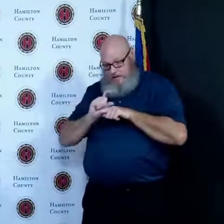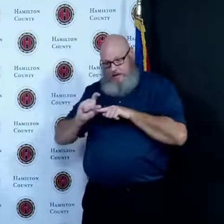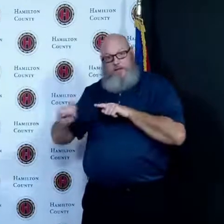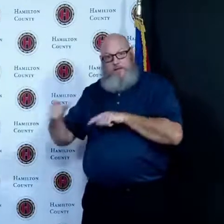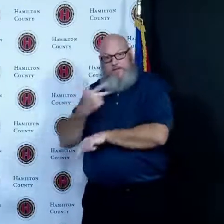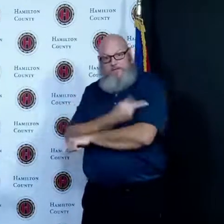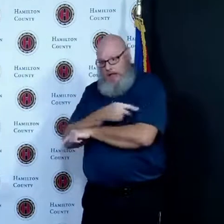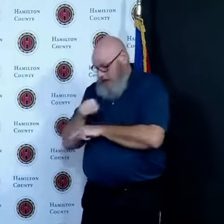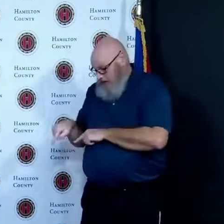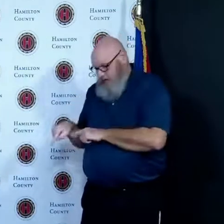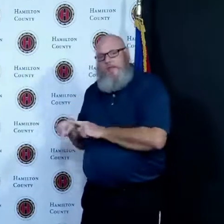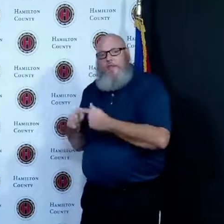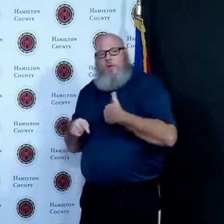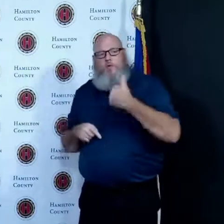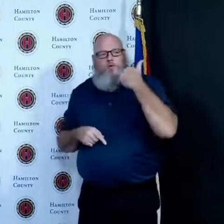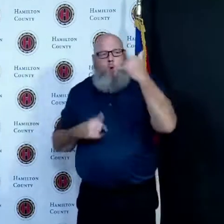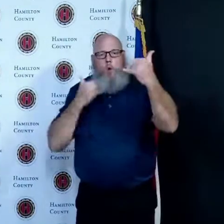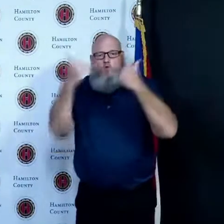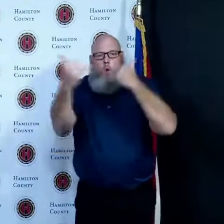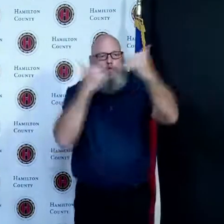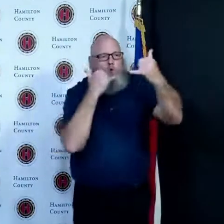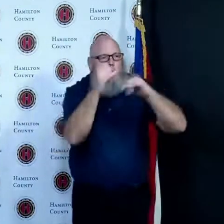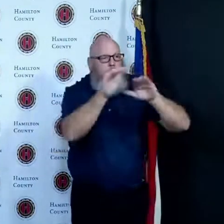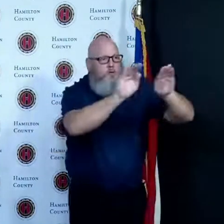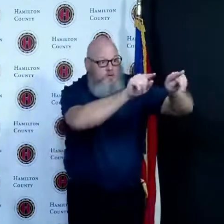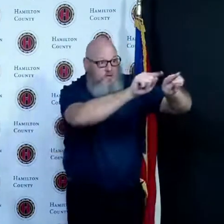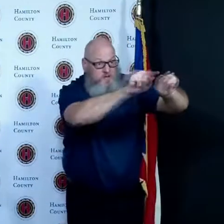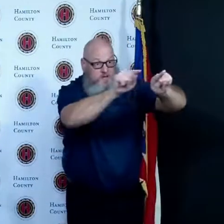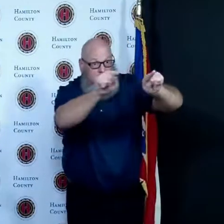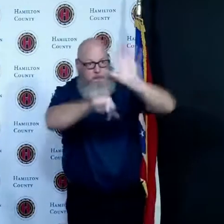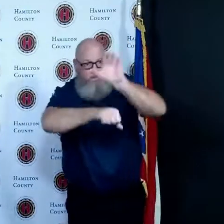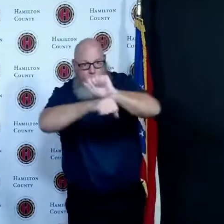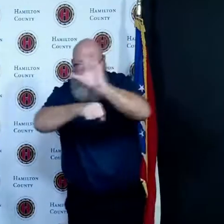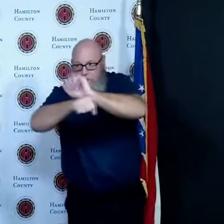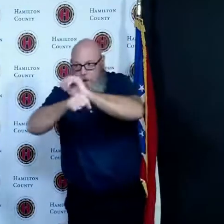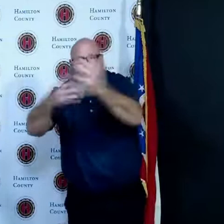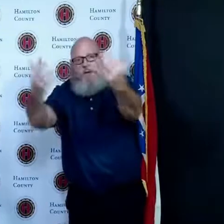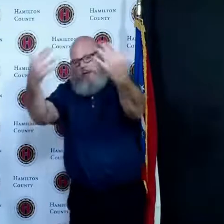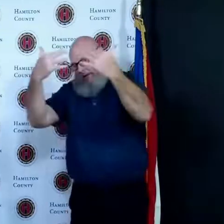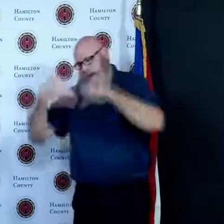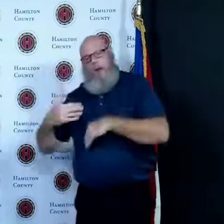of allocations we'll get into the future so that we can get vaccine to you as Commissioner Driehaus